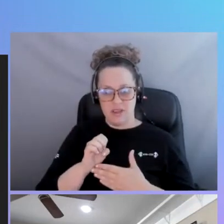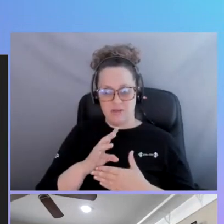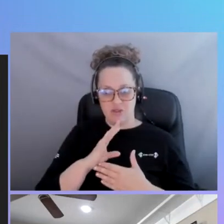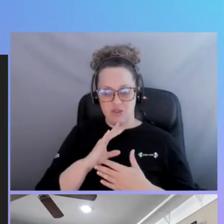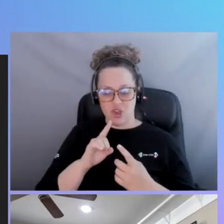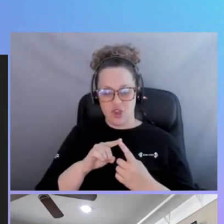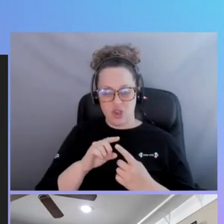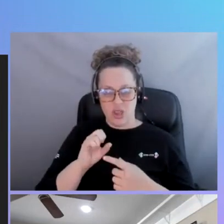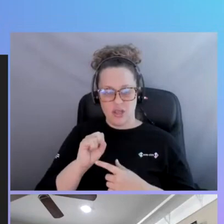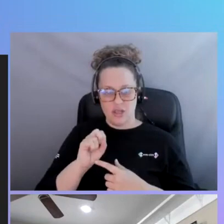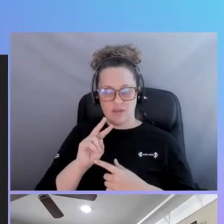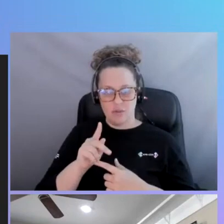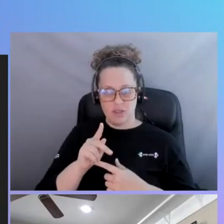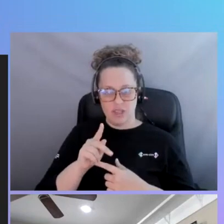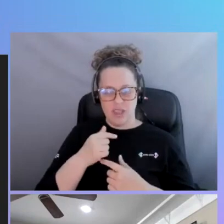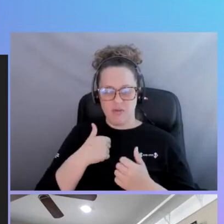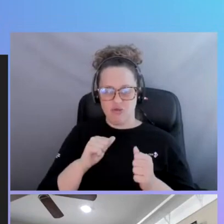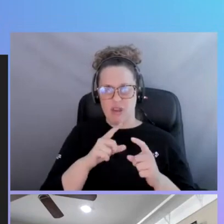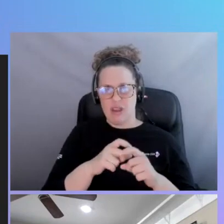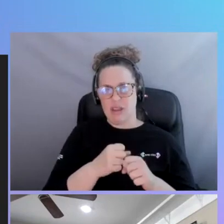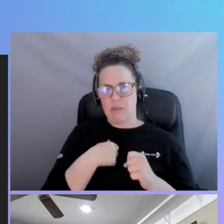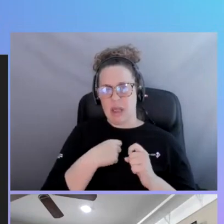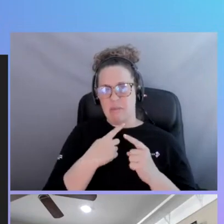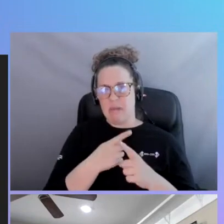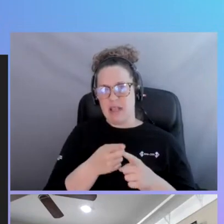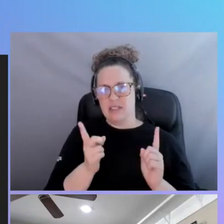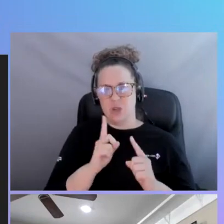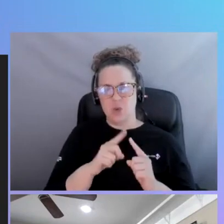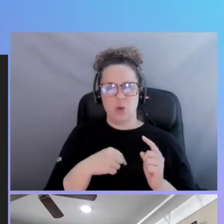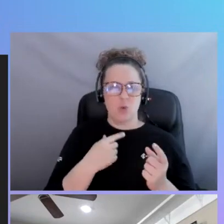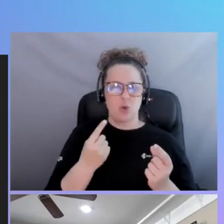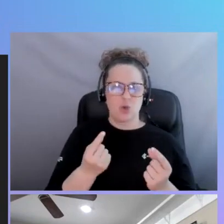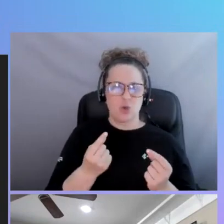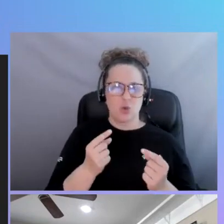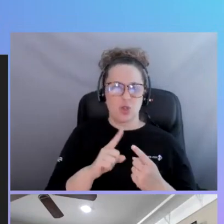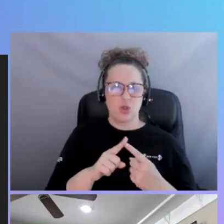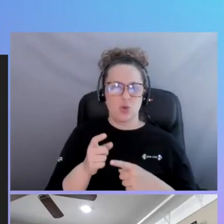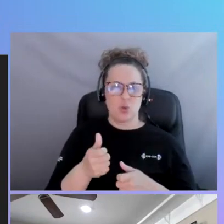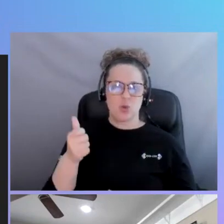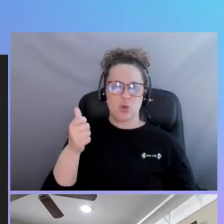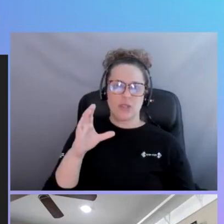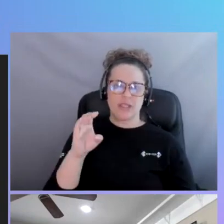get my message of what we're doing to the CEO. Is there any